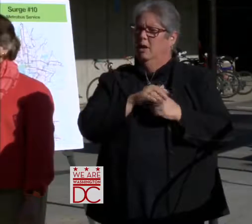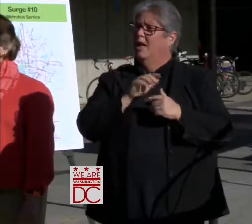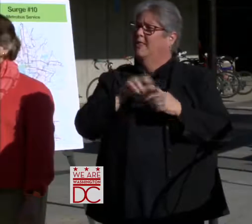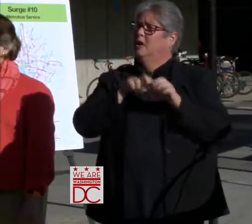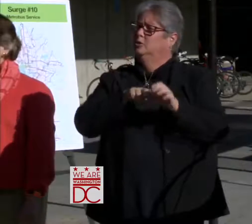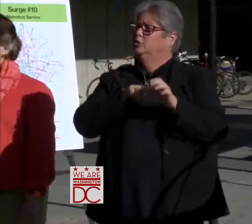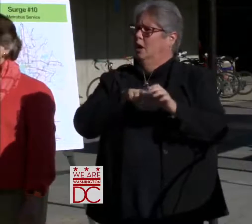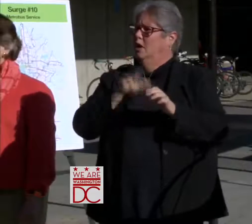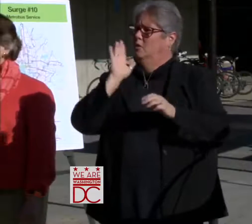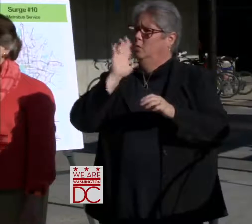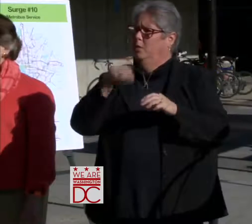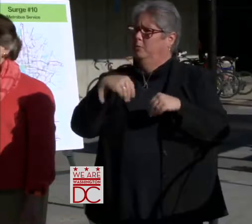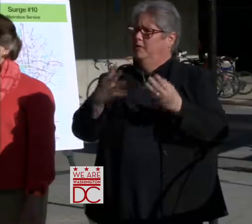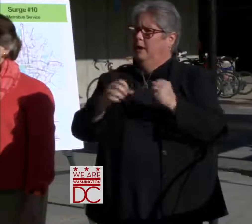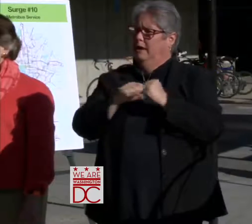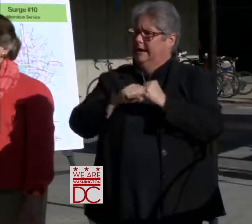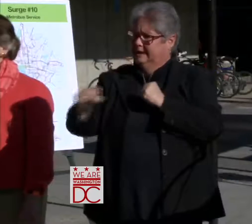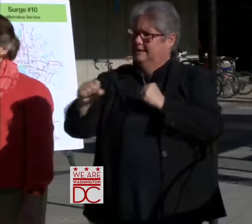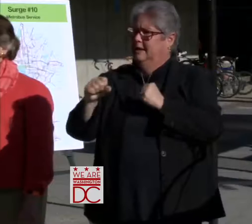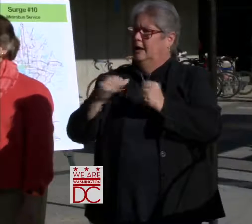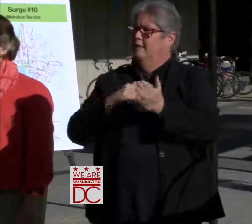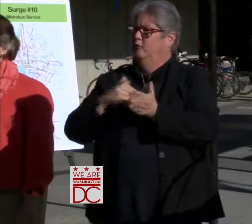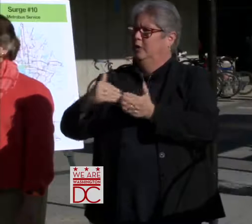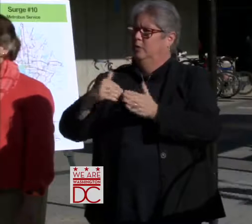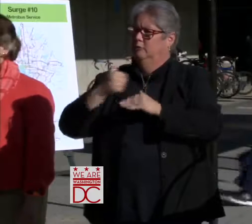BUSES WILL PROVIDE EXTENDED AND FREQUENT SERVICE.